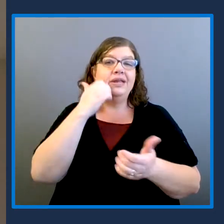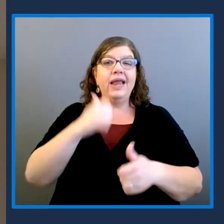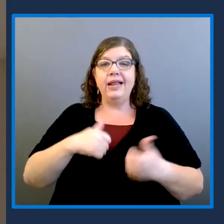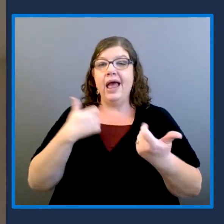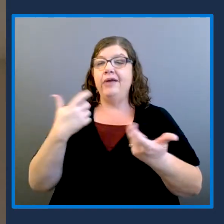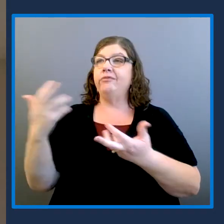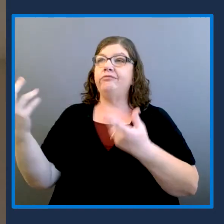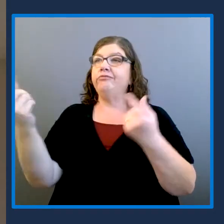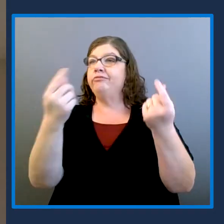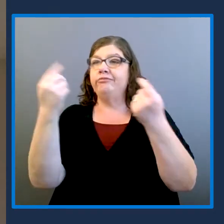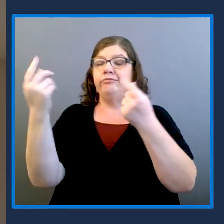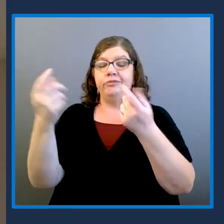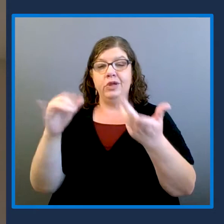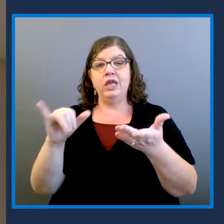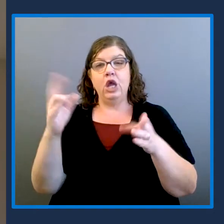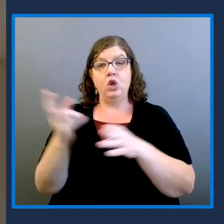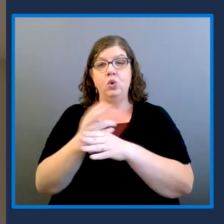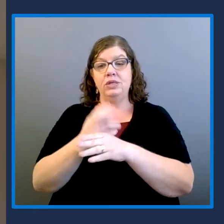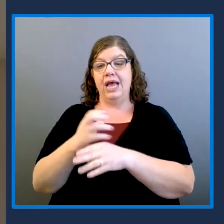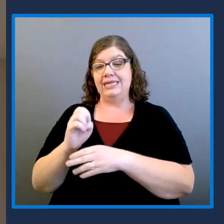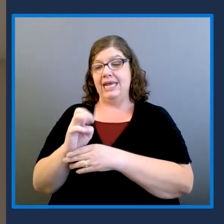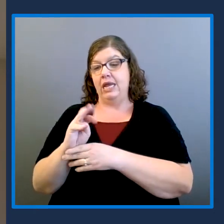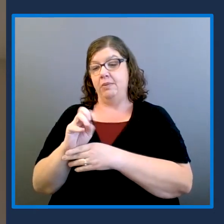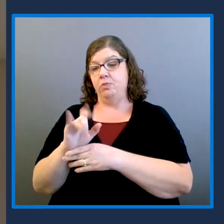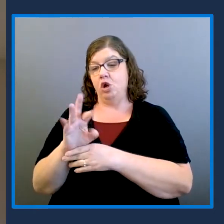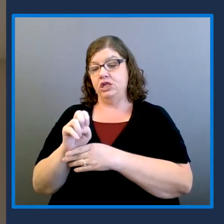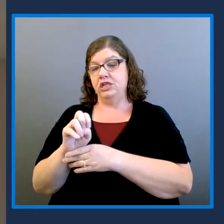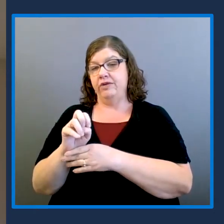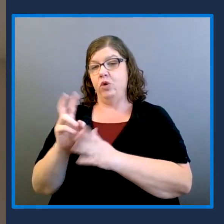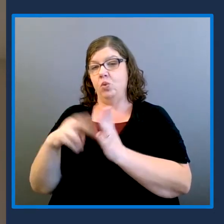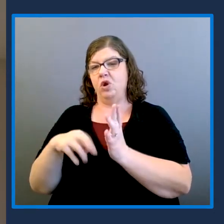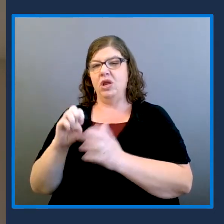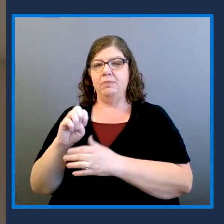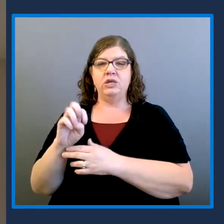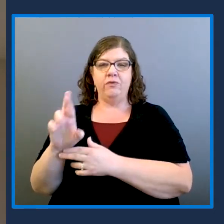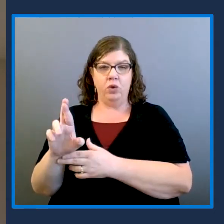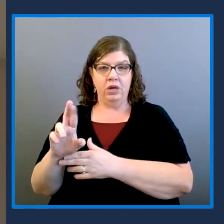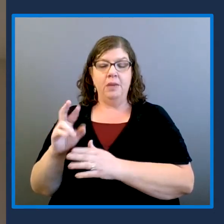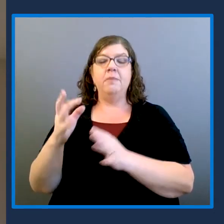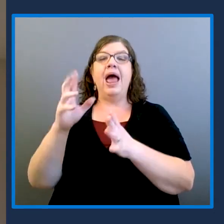in their day to day lives so you can utilize immersive reader by downloading the free